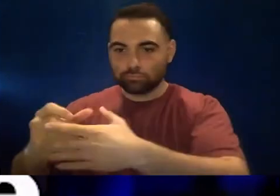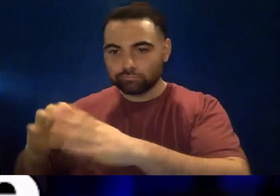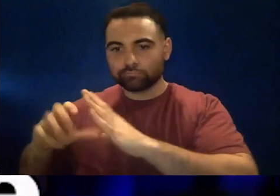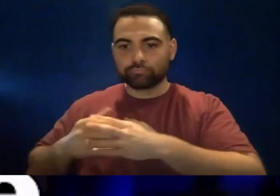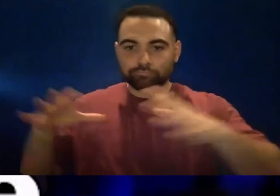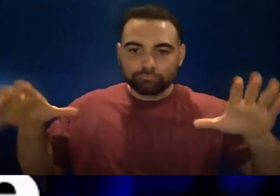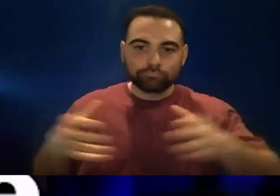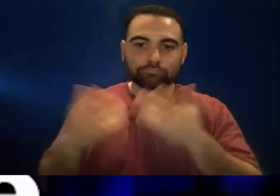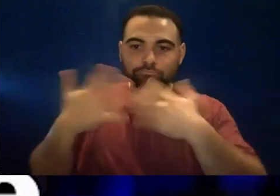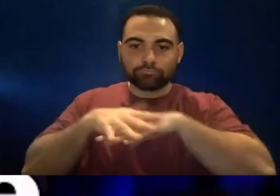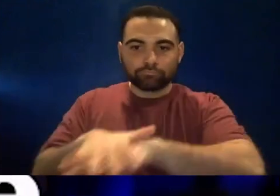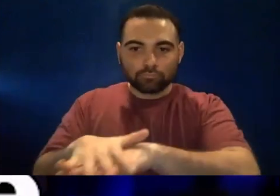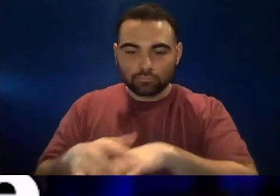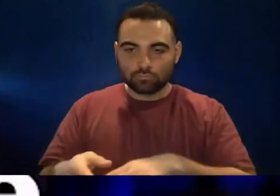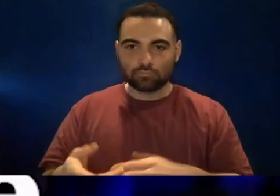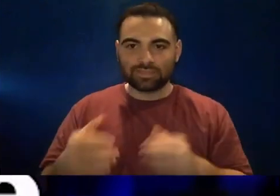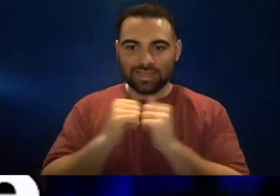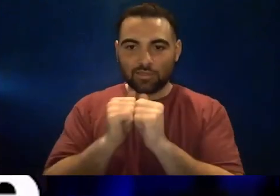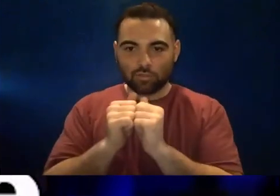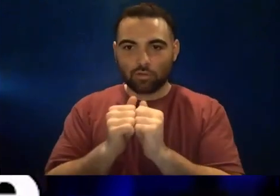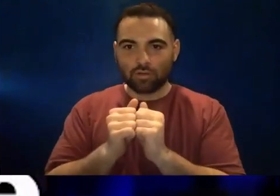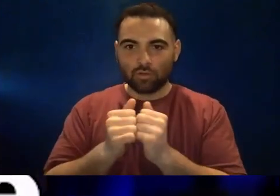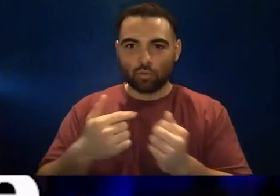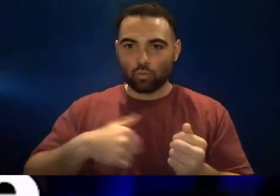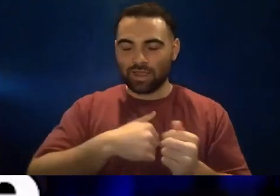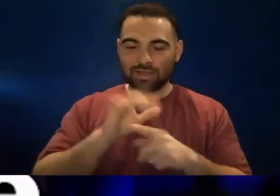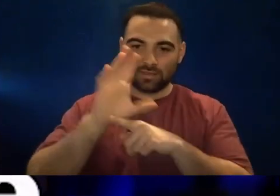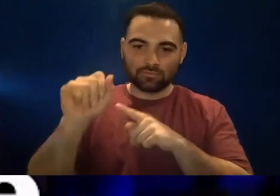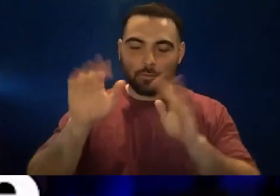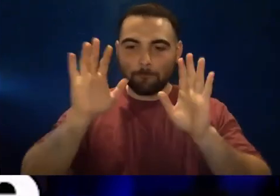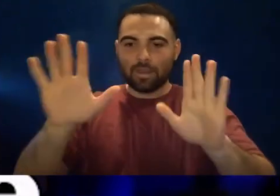And we had this amazing moment where